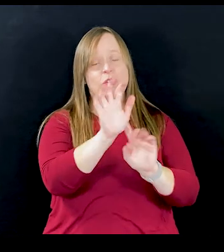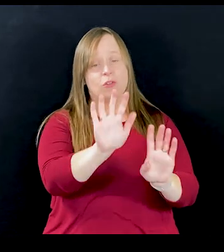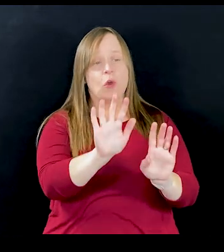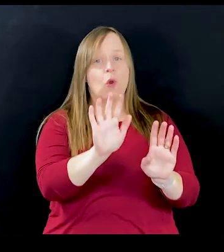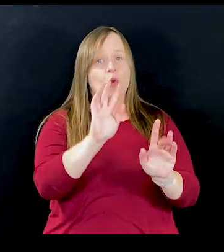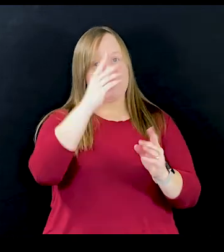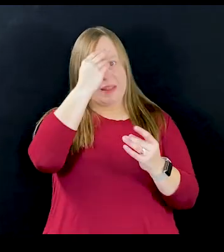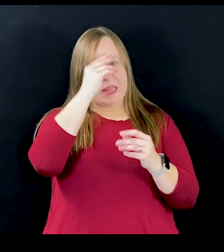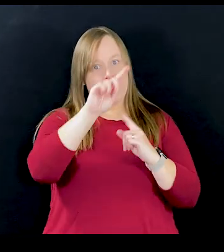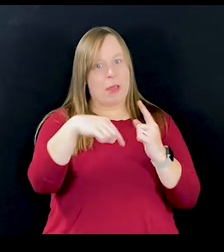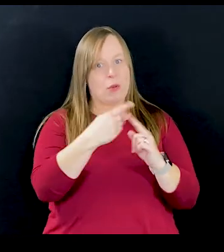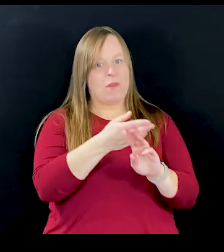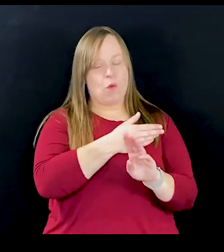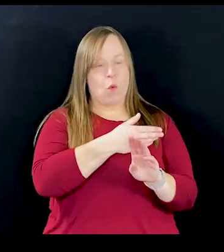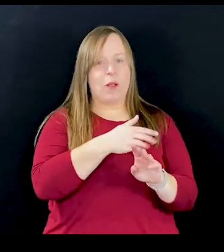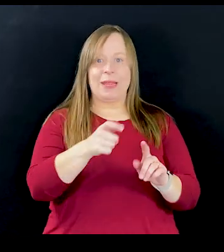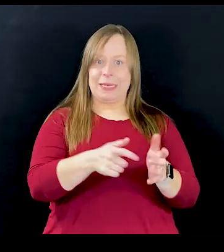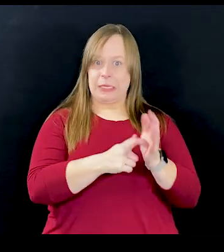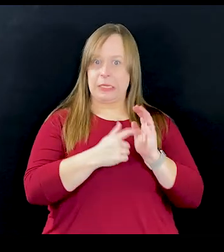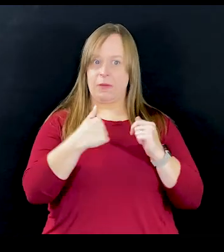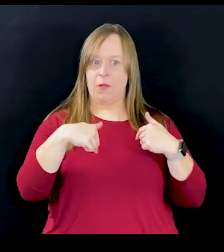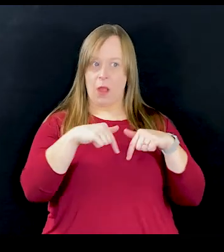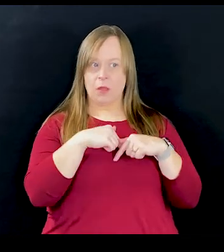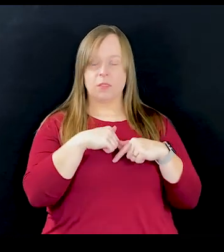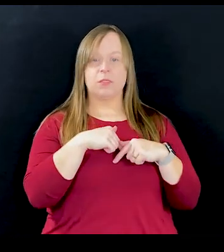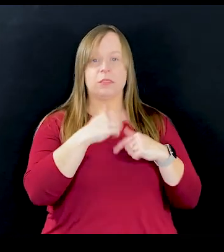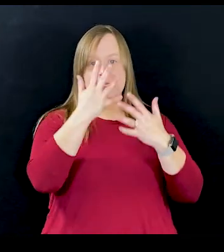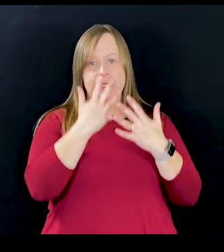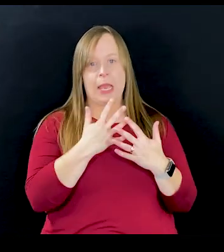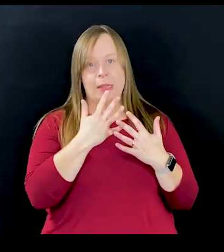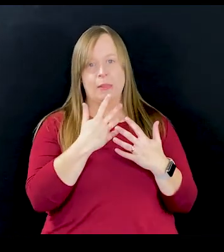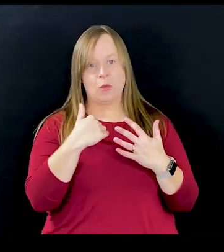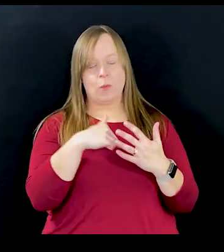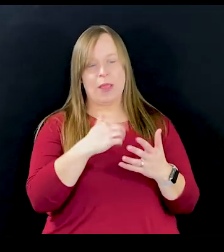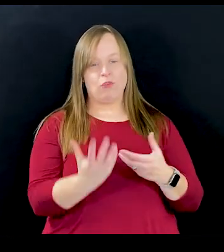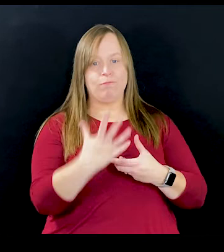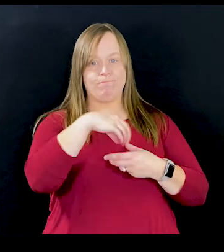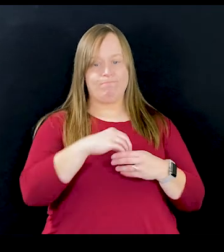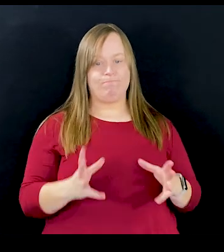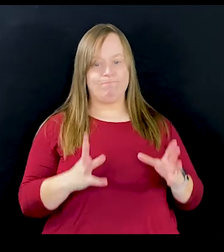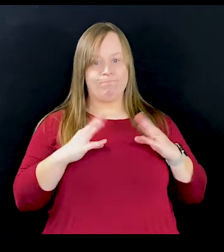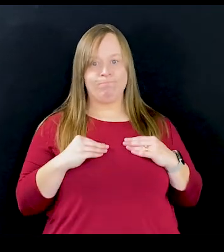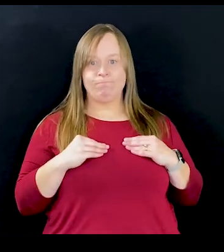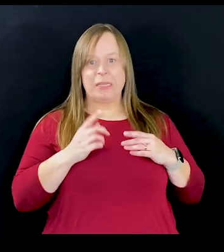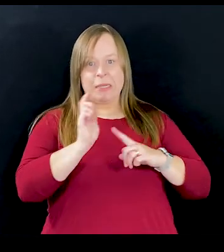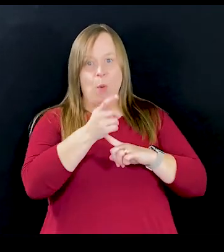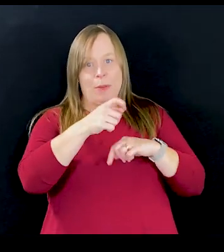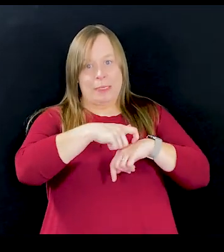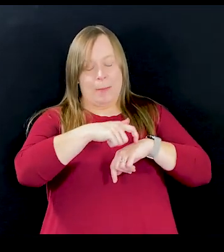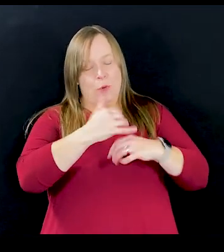So there's this need for us sadly that we have to acquire this in this moment in time.